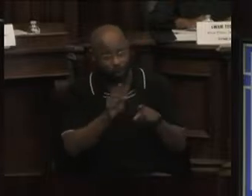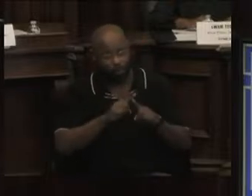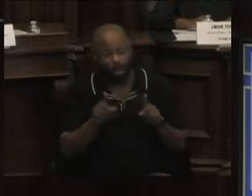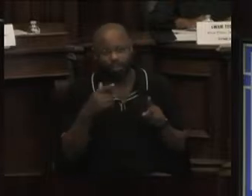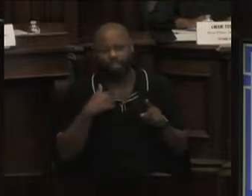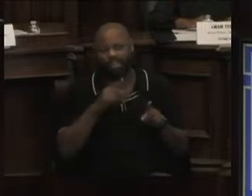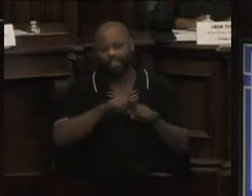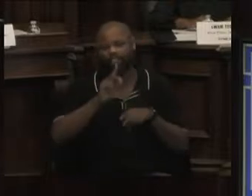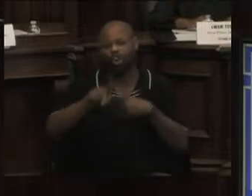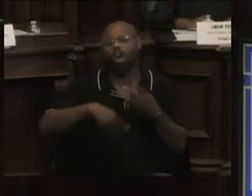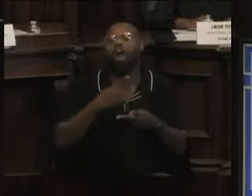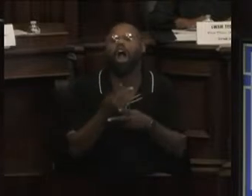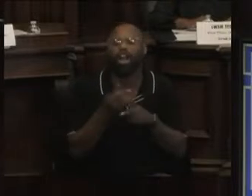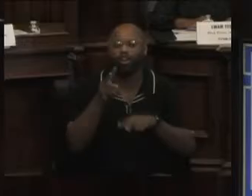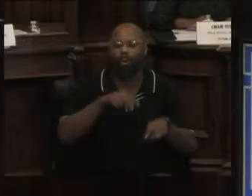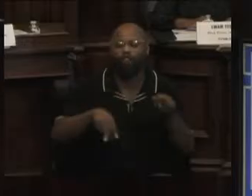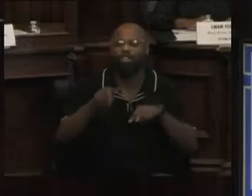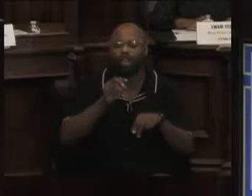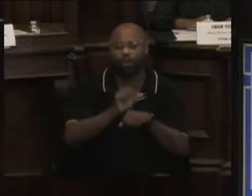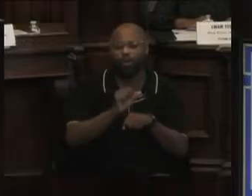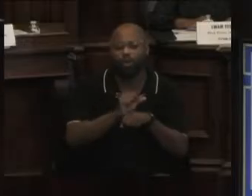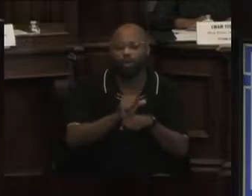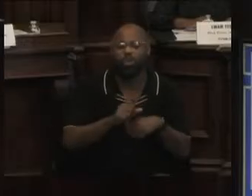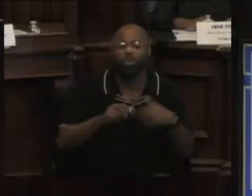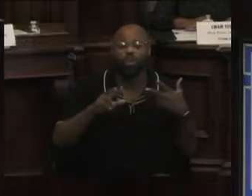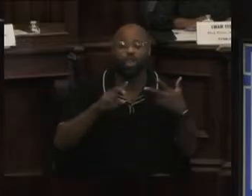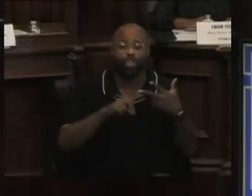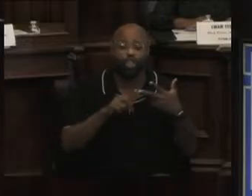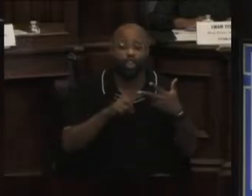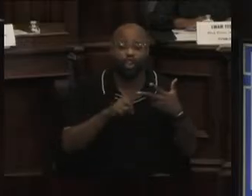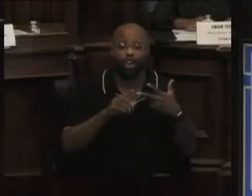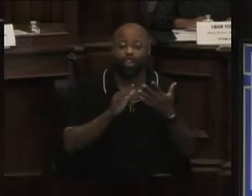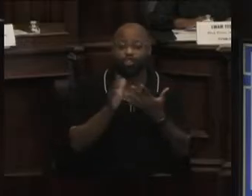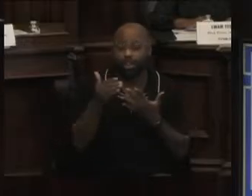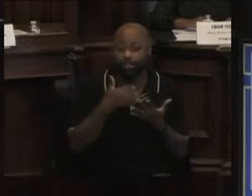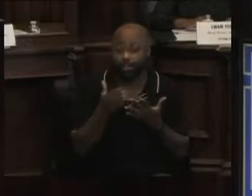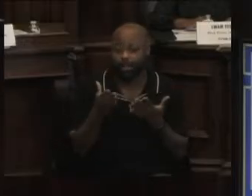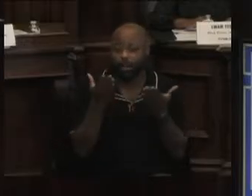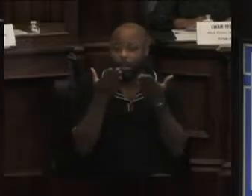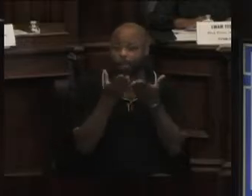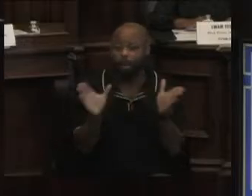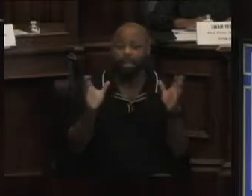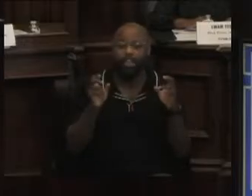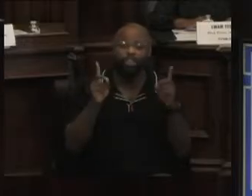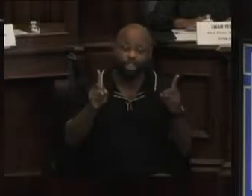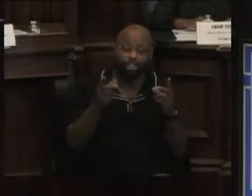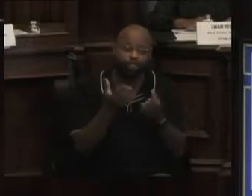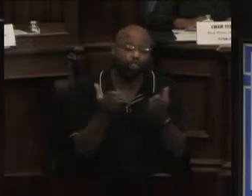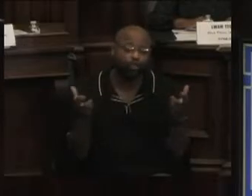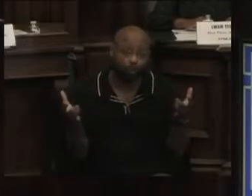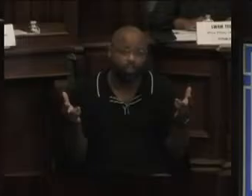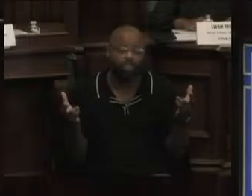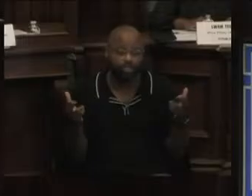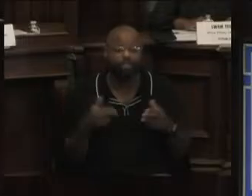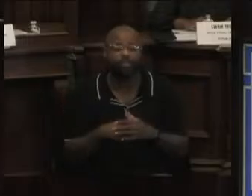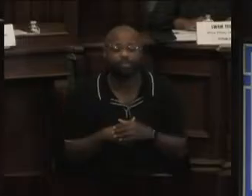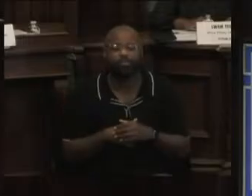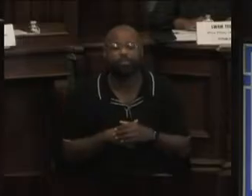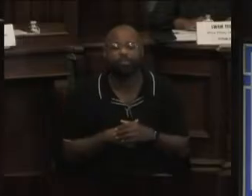institutional accountability. This is oversight work. It's just a different form of